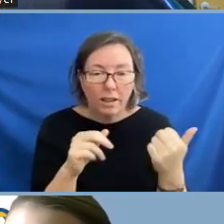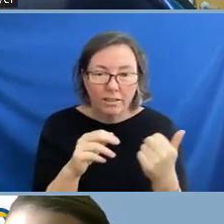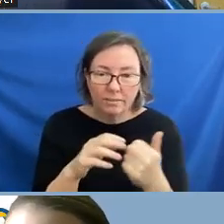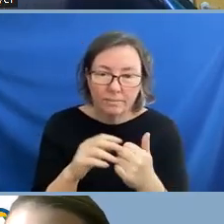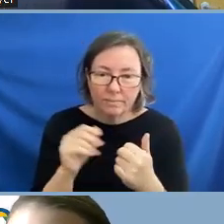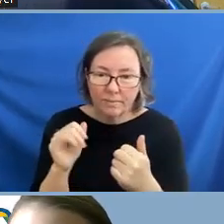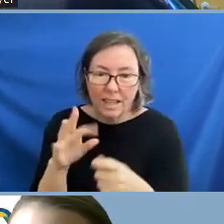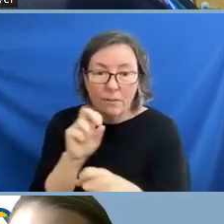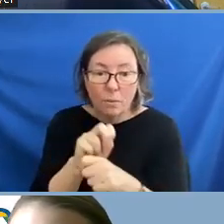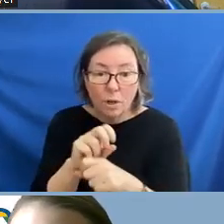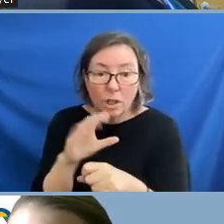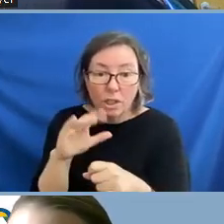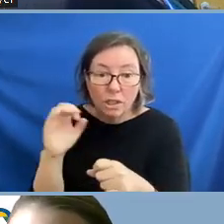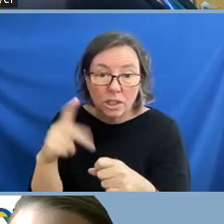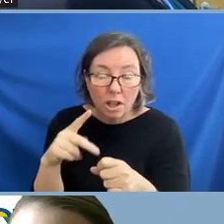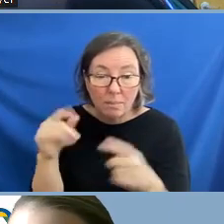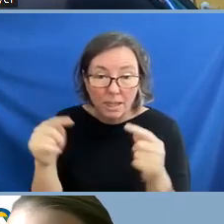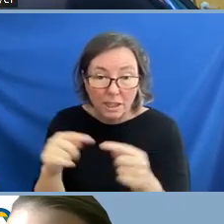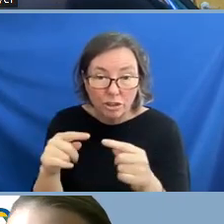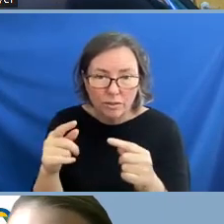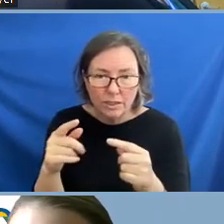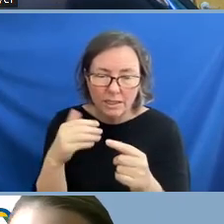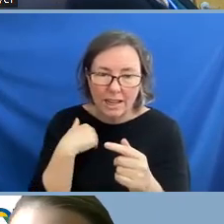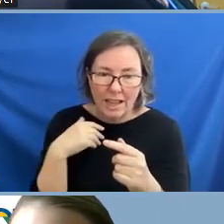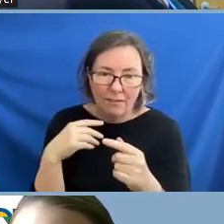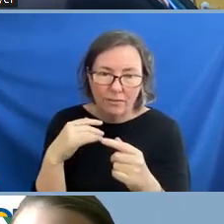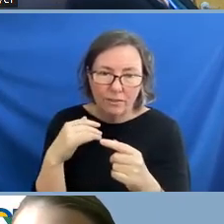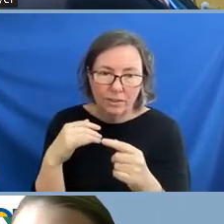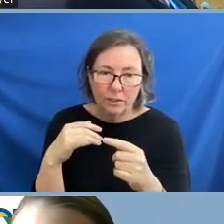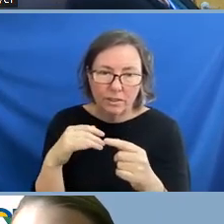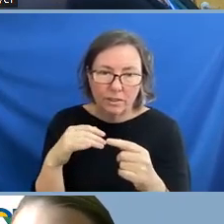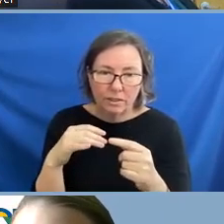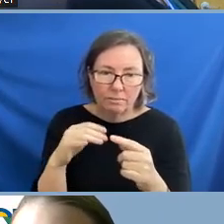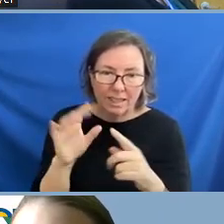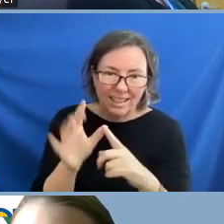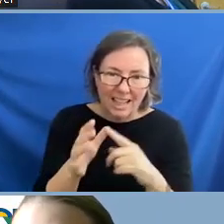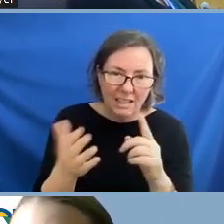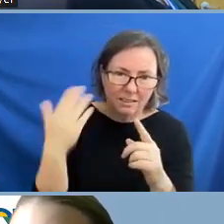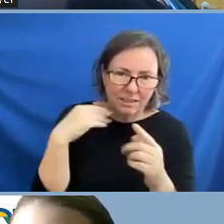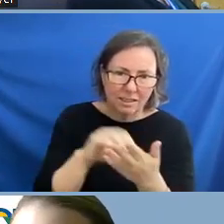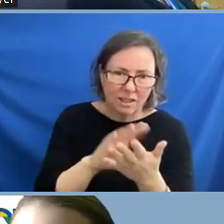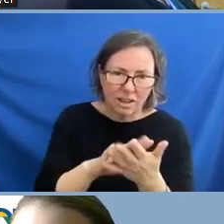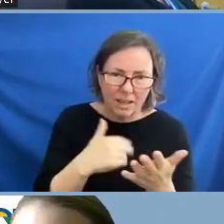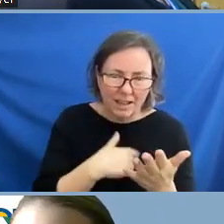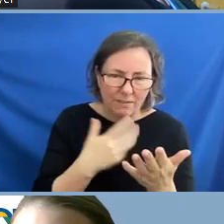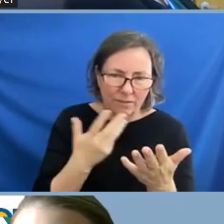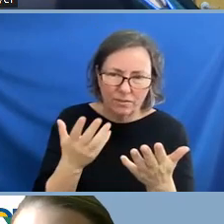worker's comp injury is there documentation from that case. Is there other work you